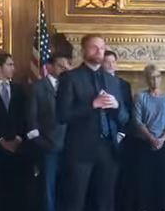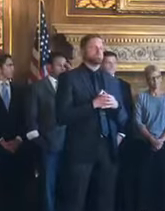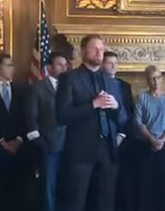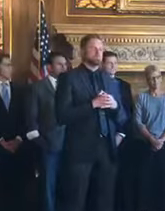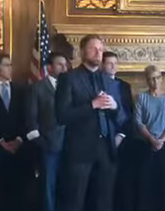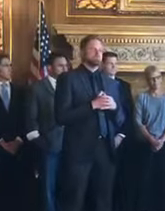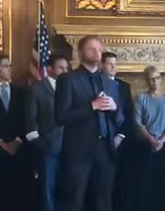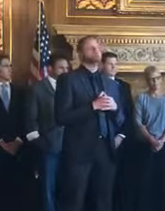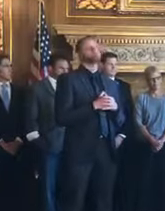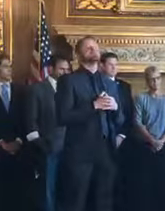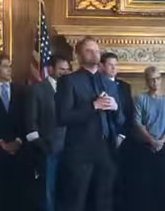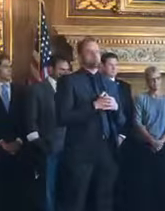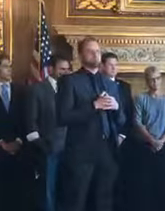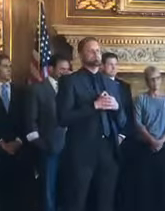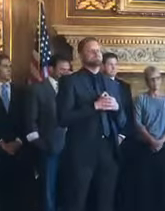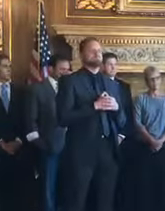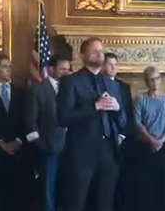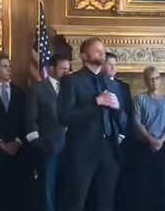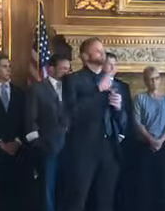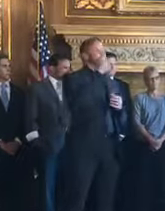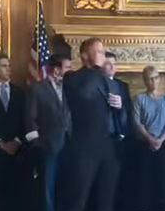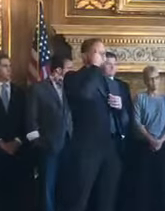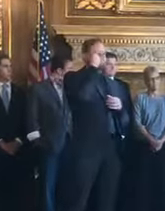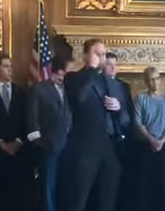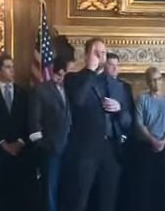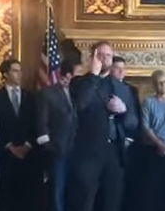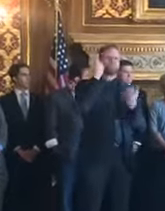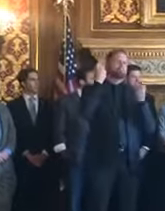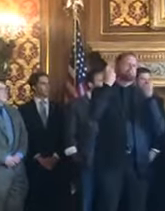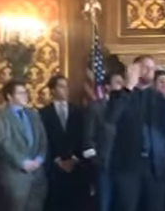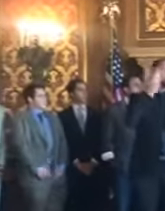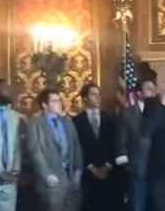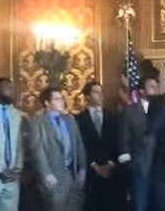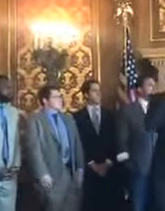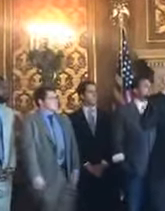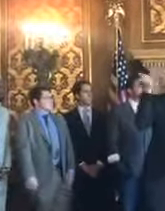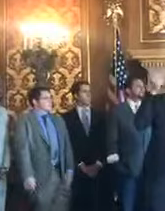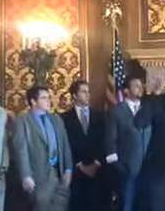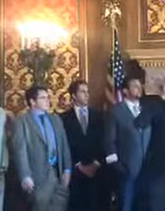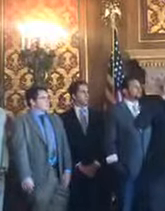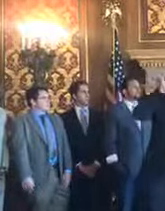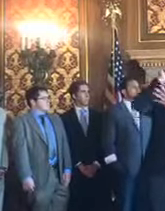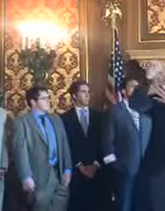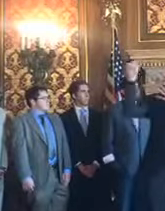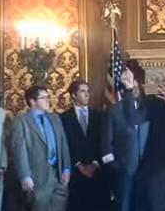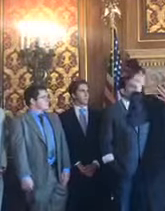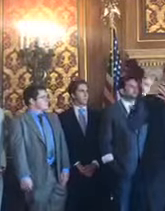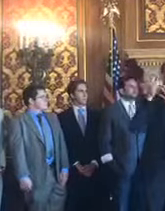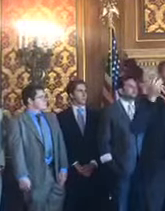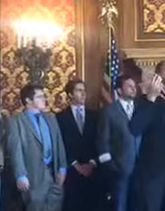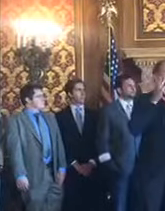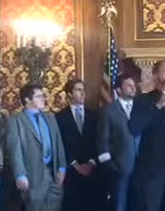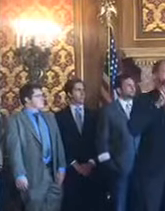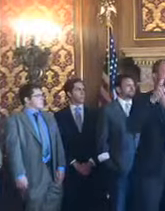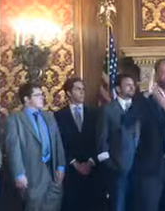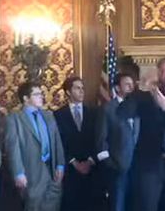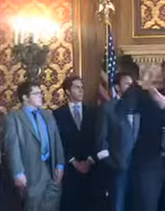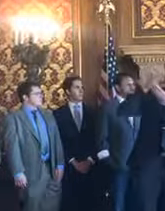We have all the elected officials that are going to be joining us. A quick shutout to them, Representative Bowen, Representative Spreitzer, Representative Reimer,